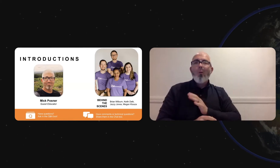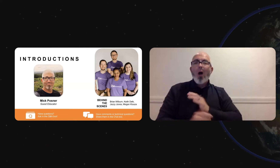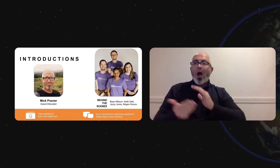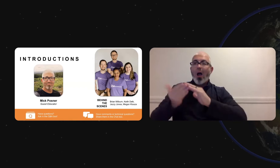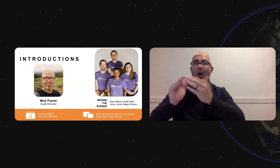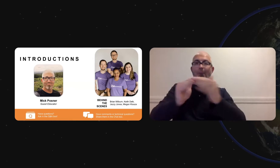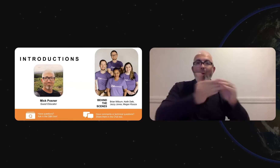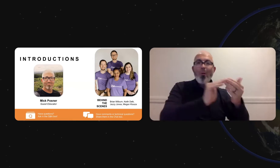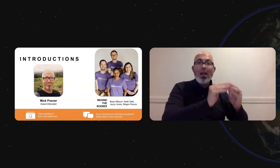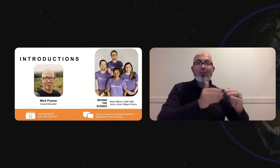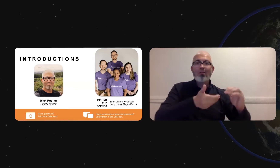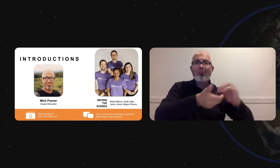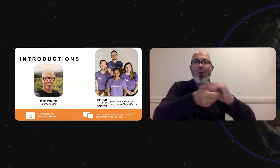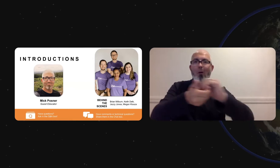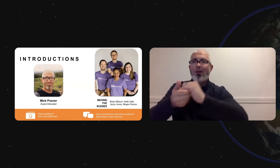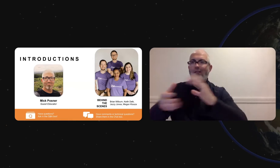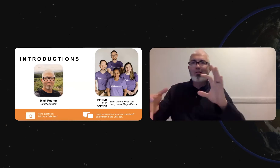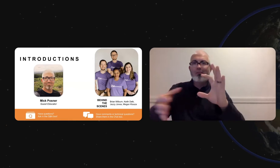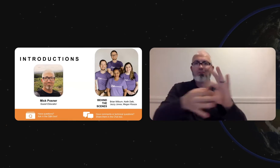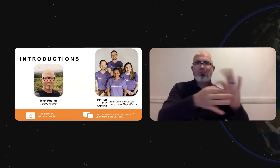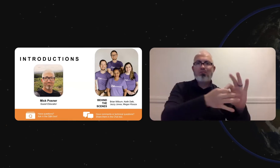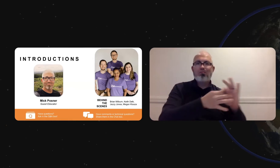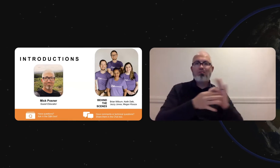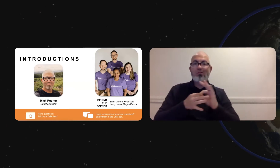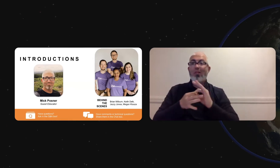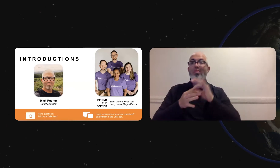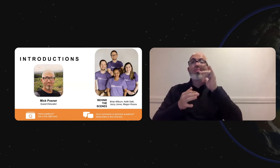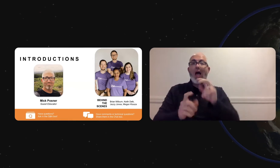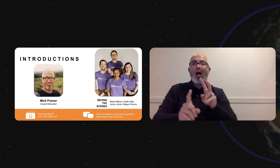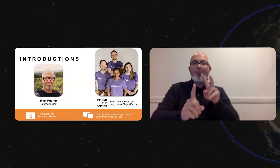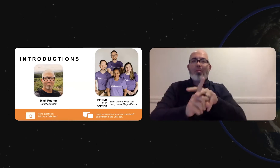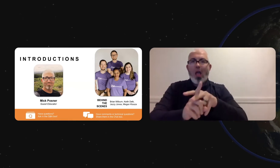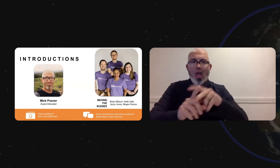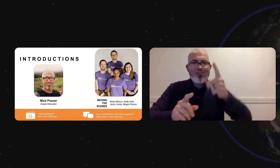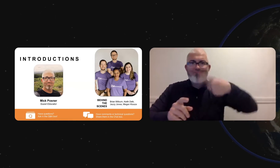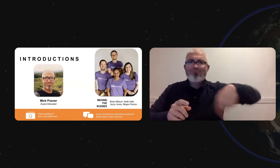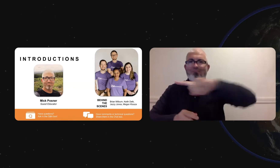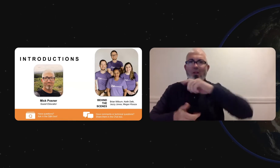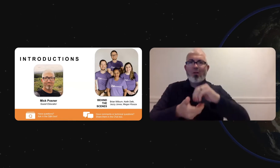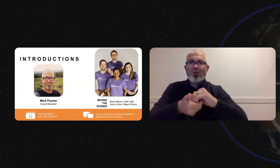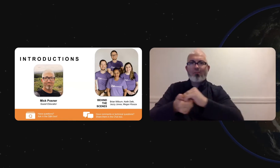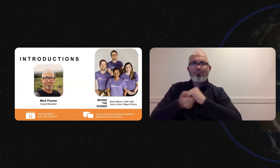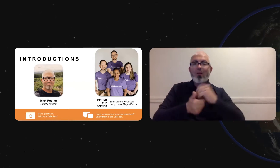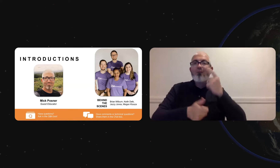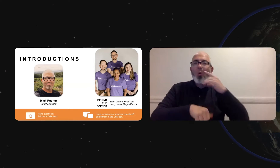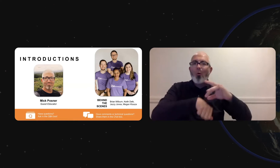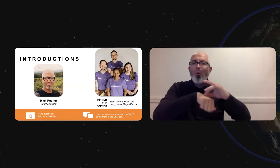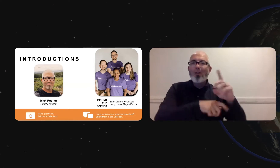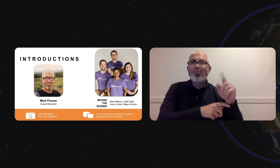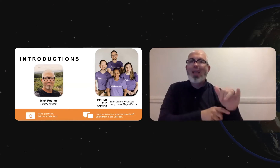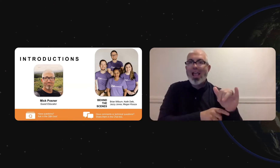That means we're strengthening the bonds and partnership in the community.